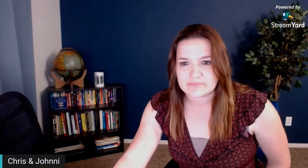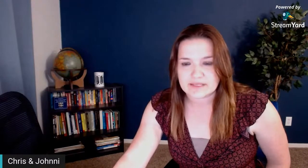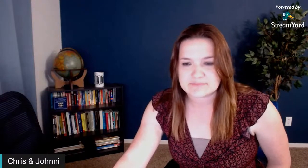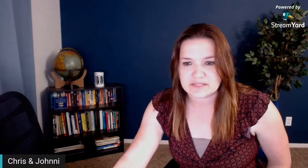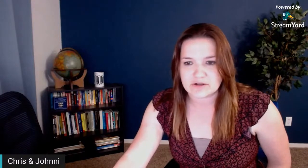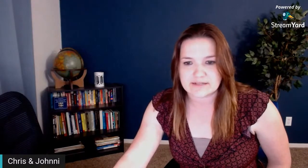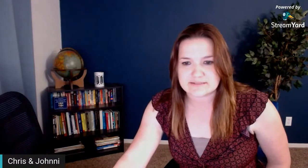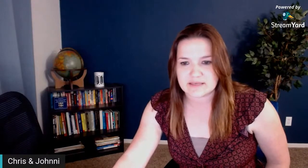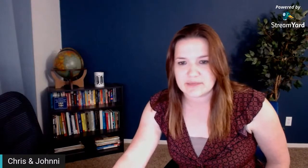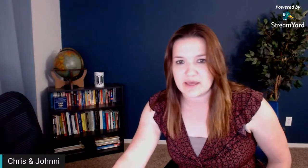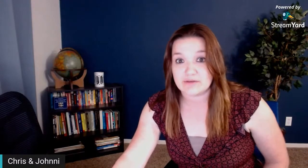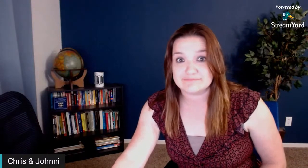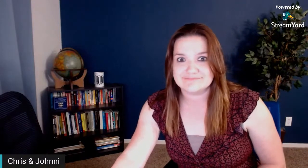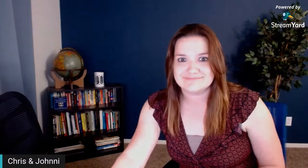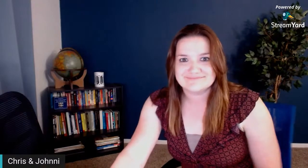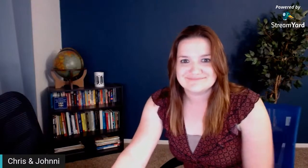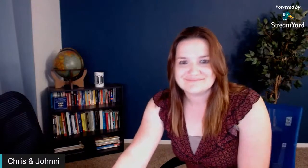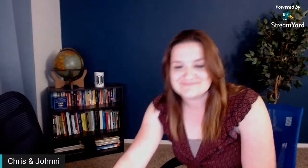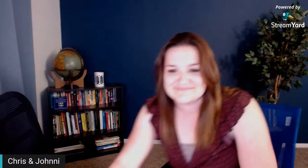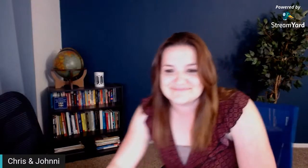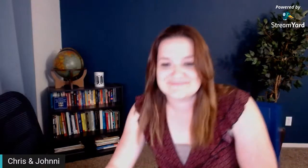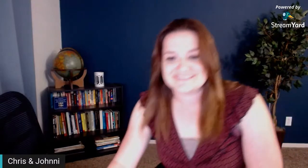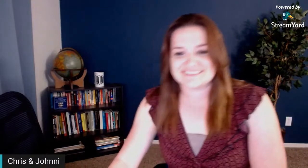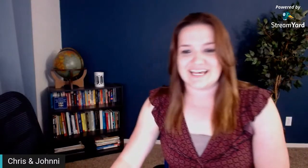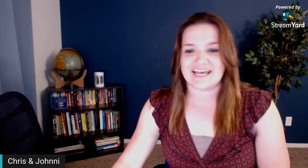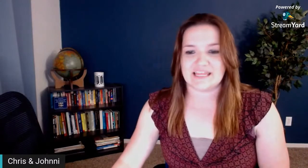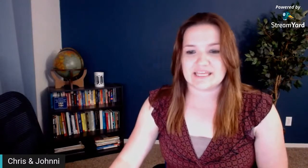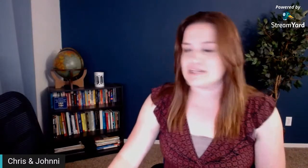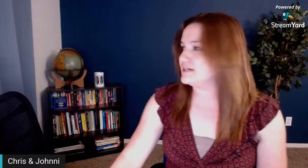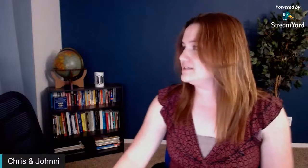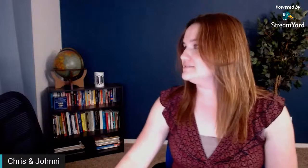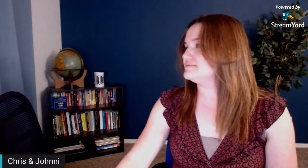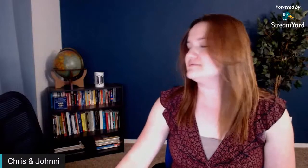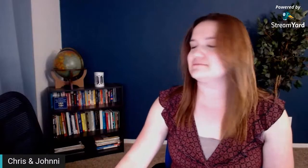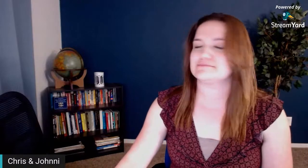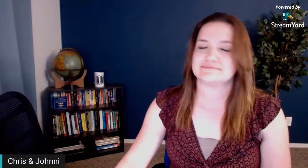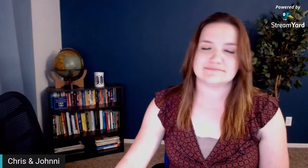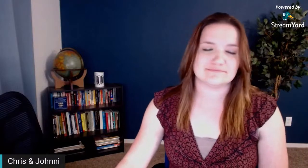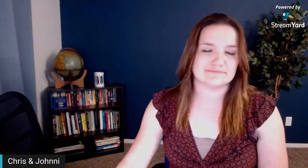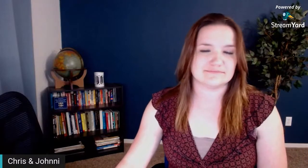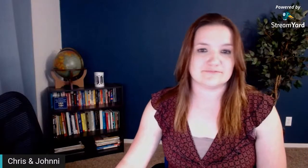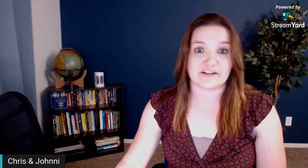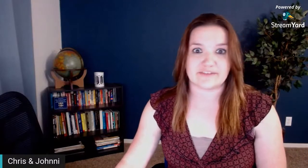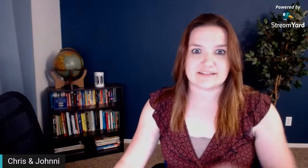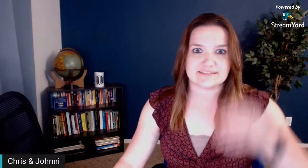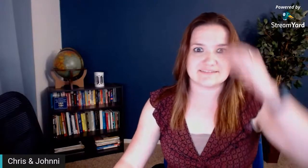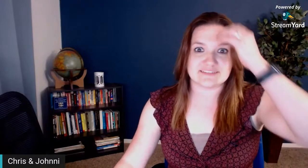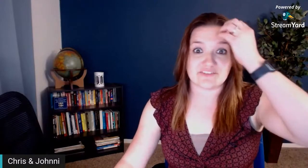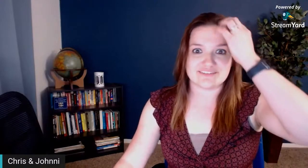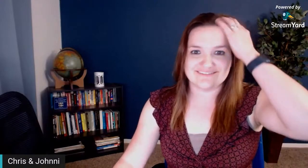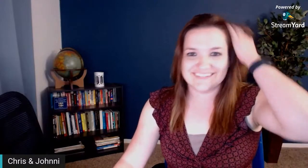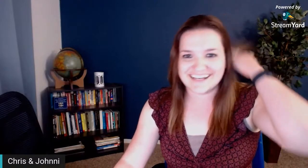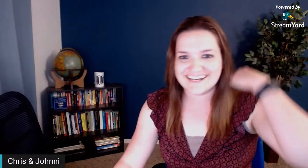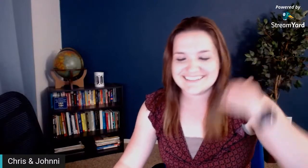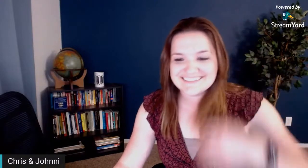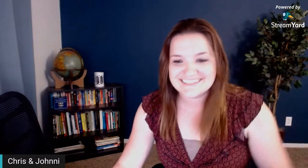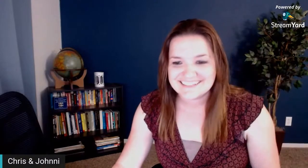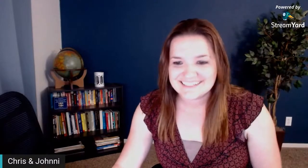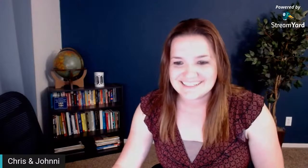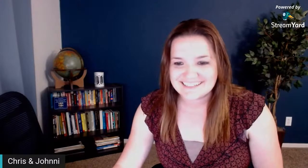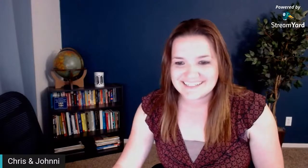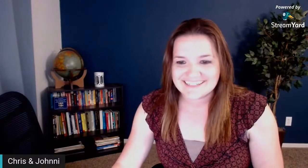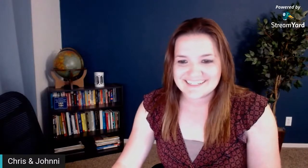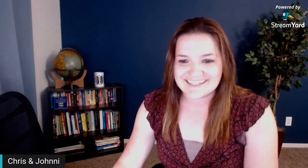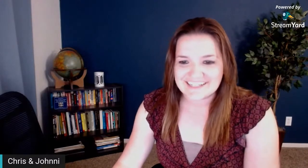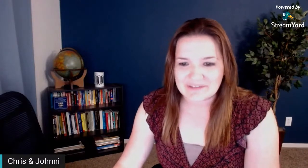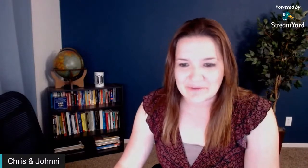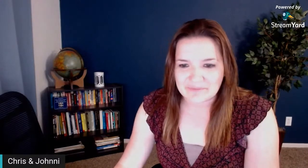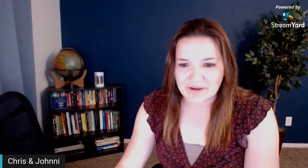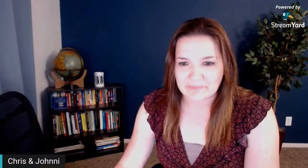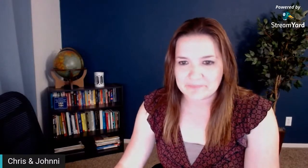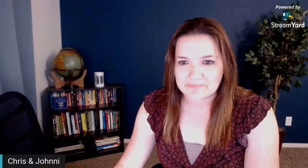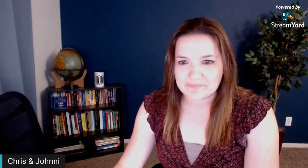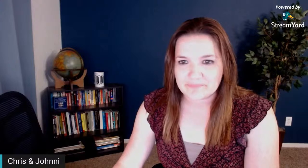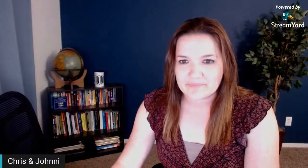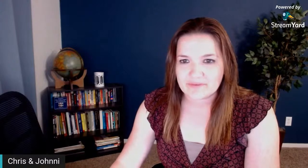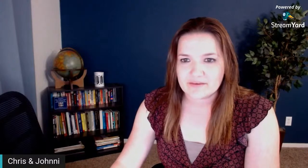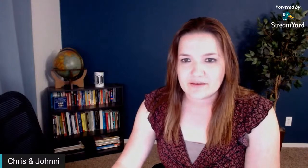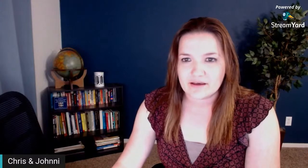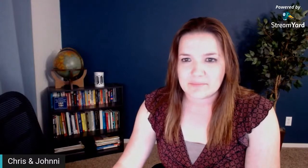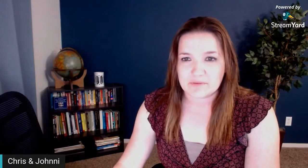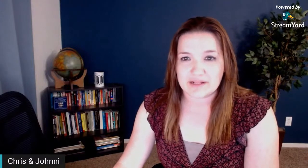that's my nerdiness coming out i like uh final fantasy seven here we go okay i'm gonna wait a